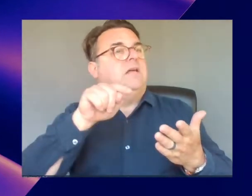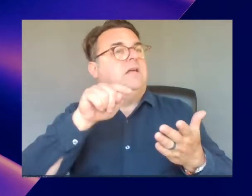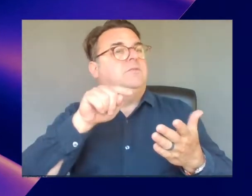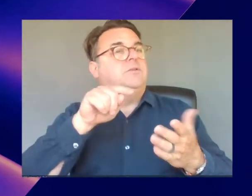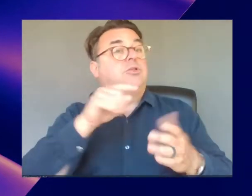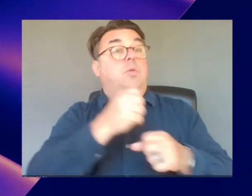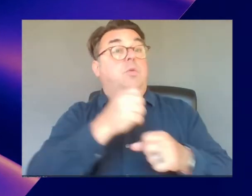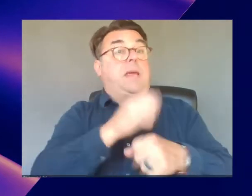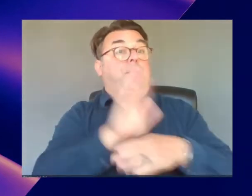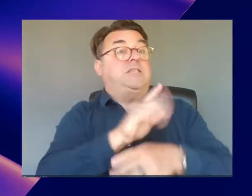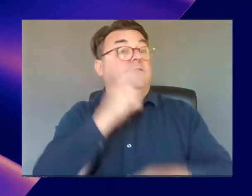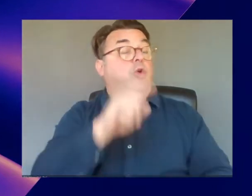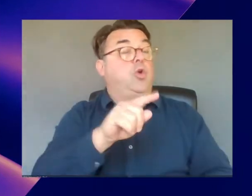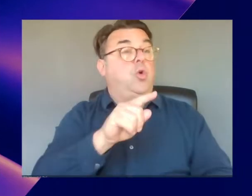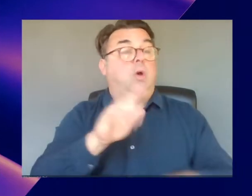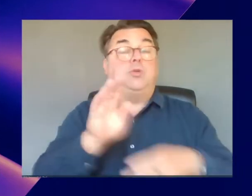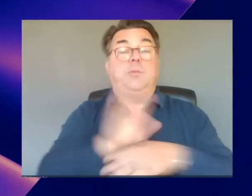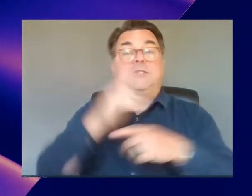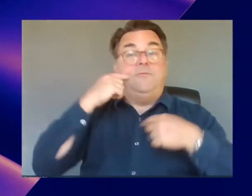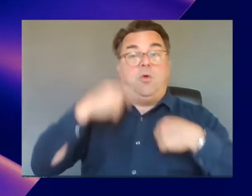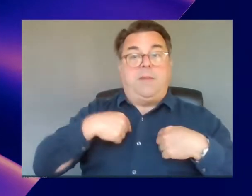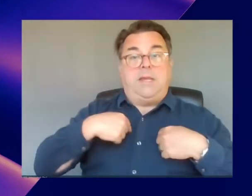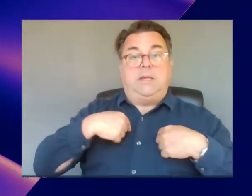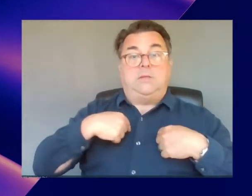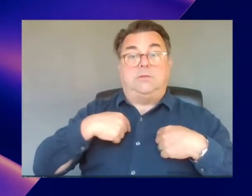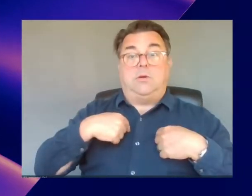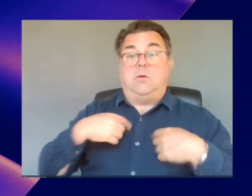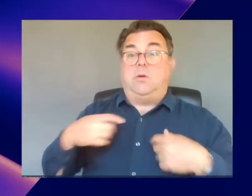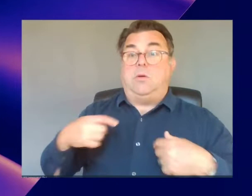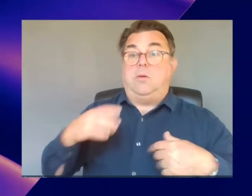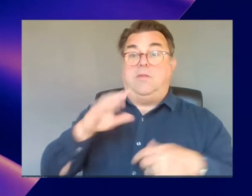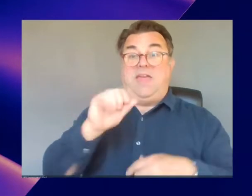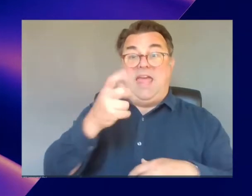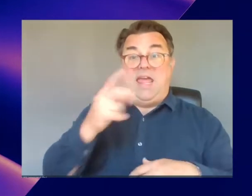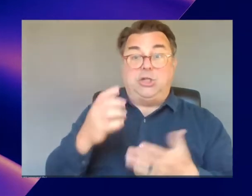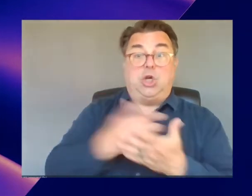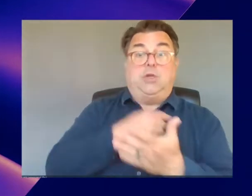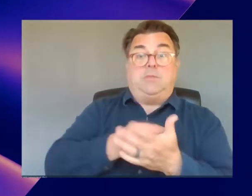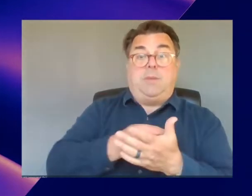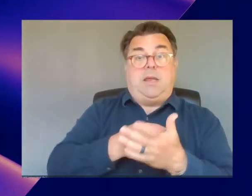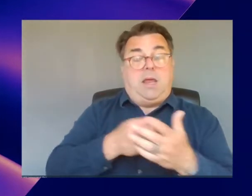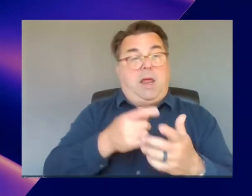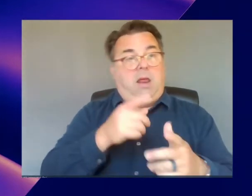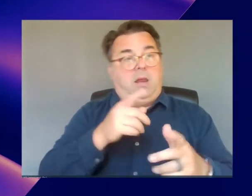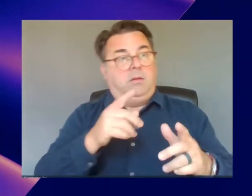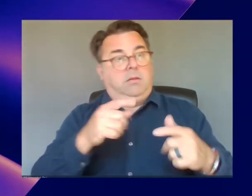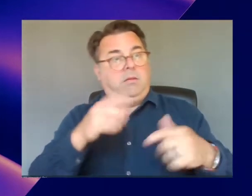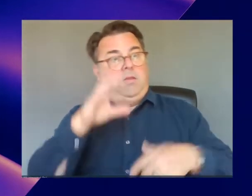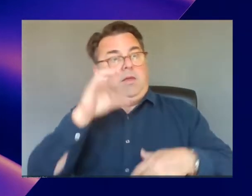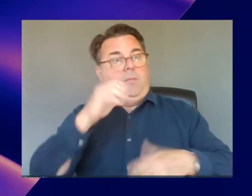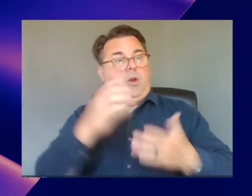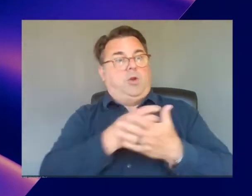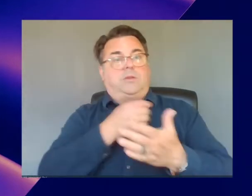as well as the agent will get more commission. Overall, you are going to increase your revenue. Yeah. - That is where the real-time value will come into play.